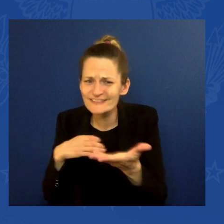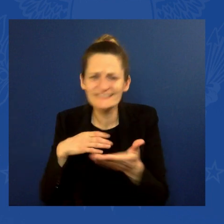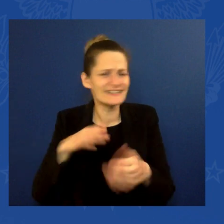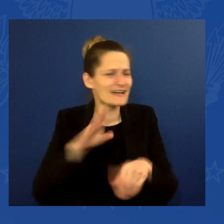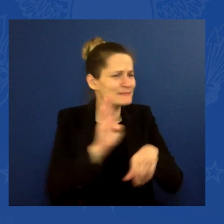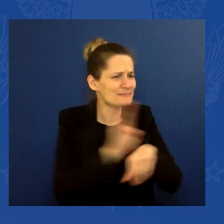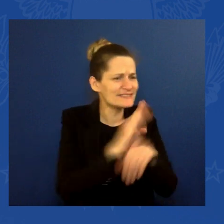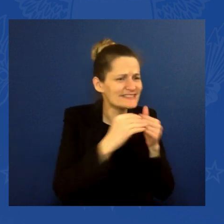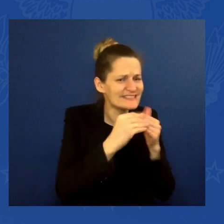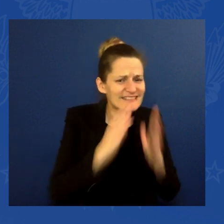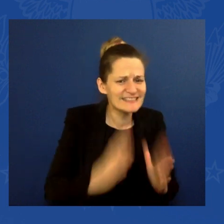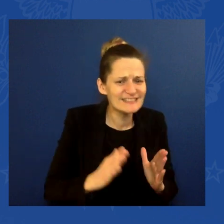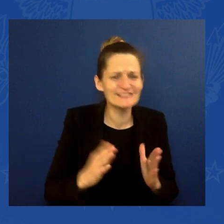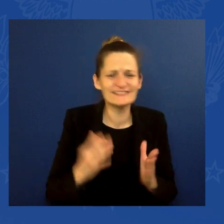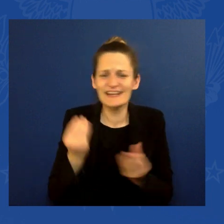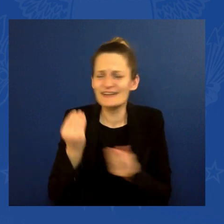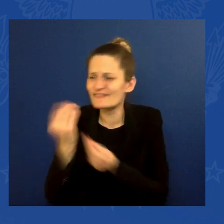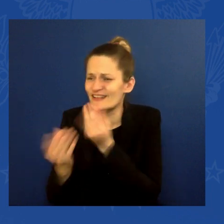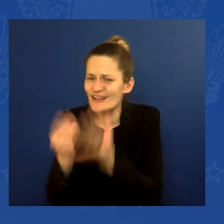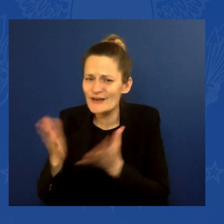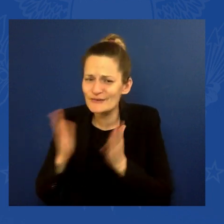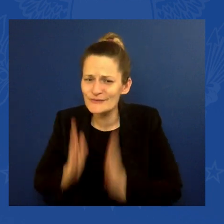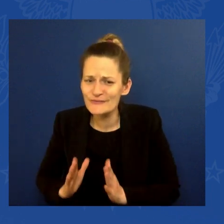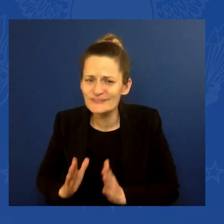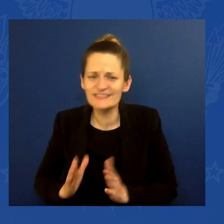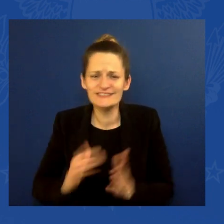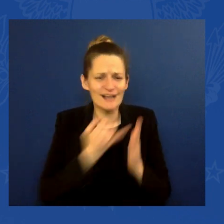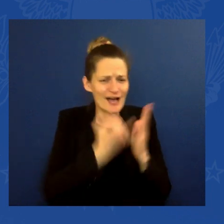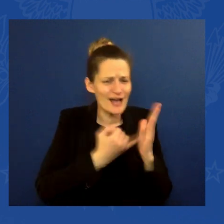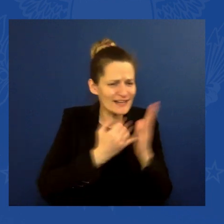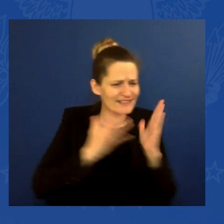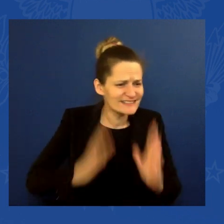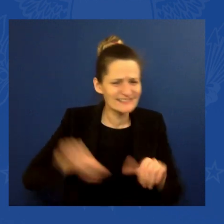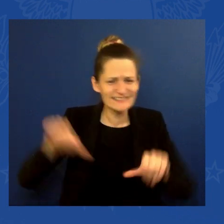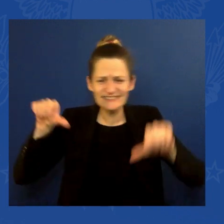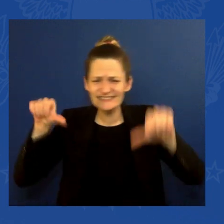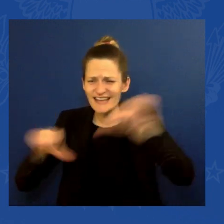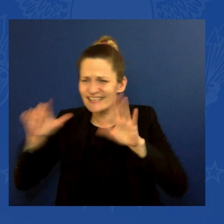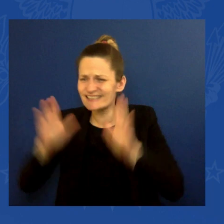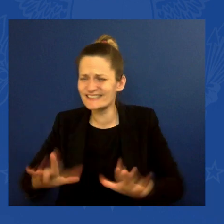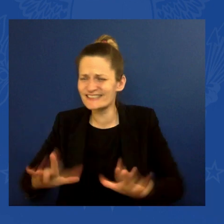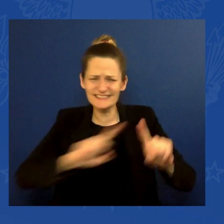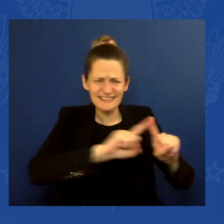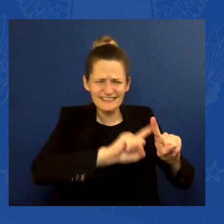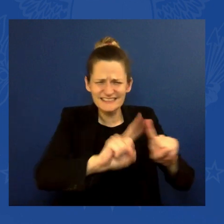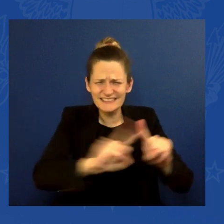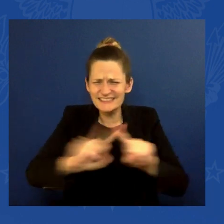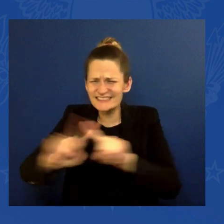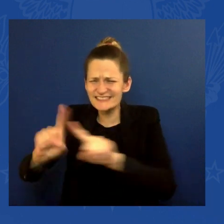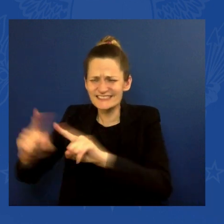I've -- to everyone at the Ireland Funds: Thank you for deepening the ties